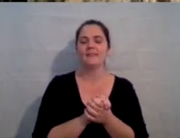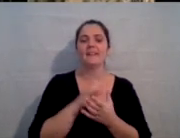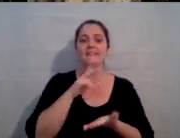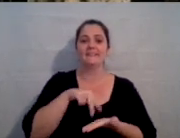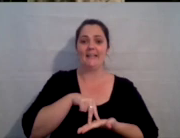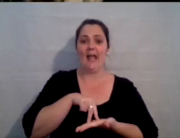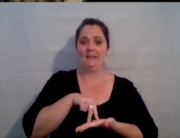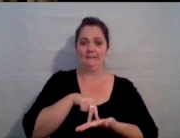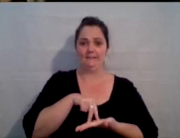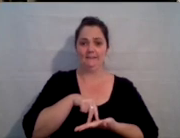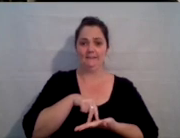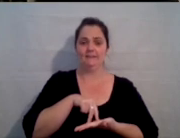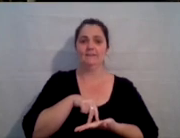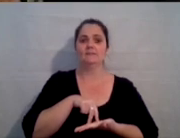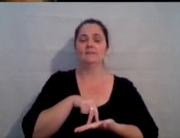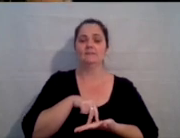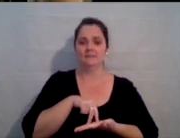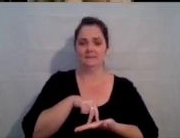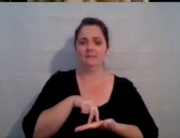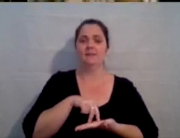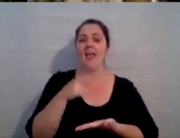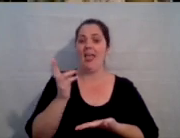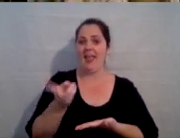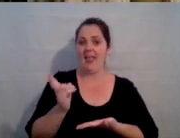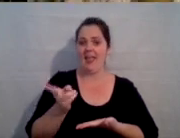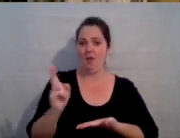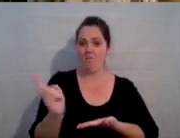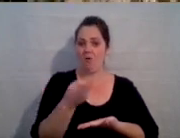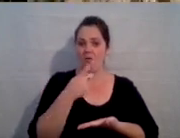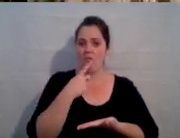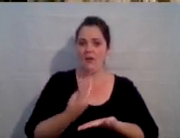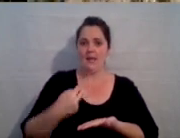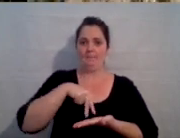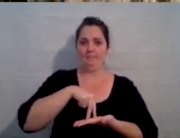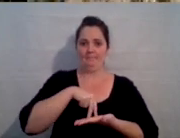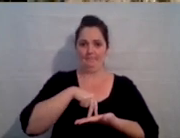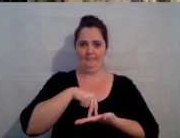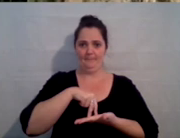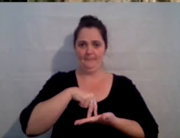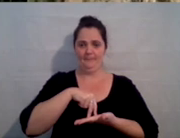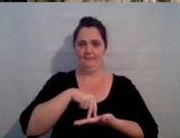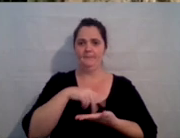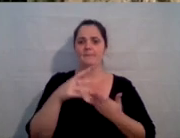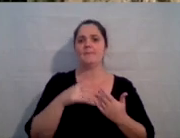going to have both Rachel and Atticus take a standing pose for you so you can really practice that S-curve,